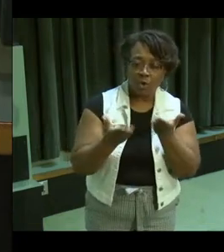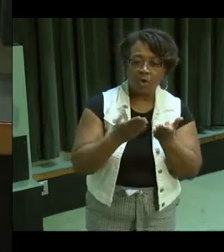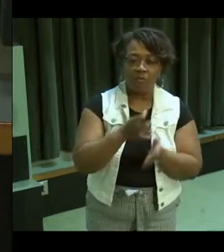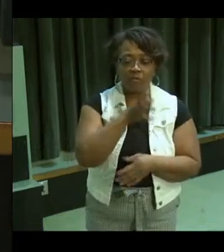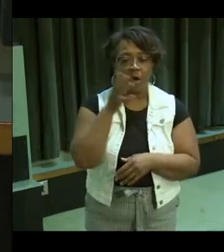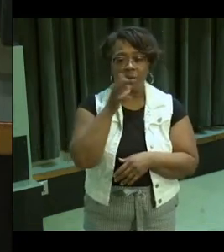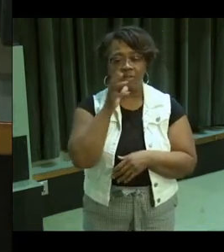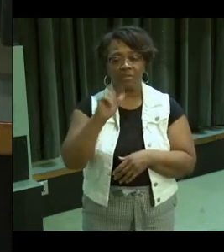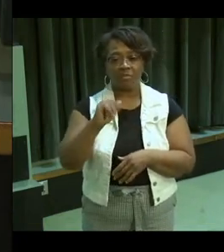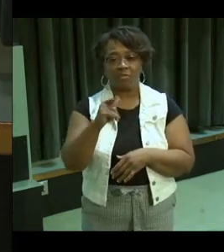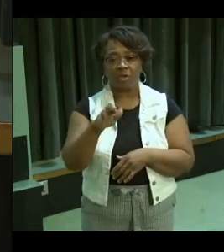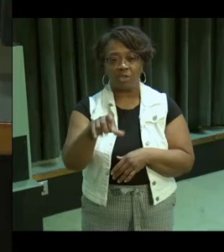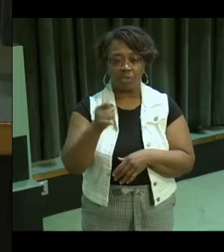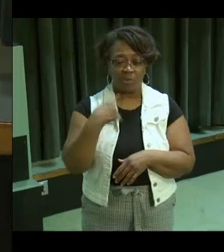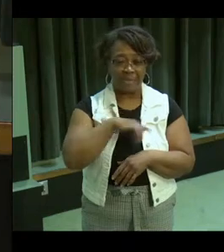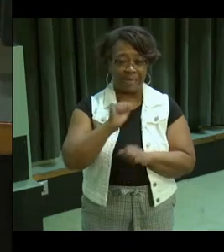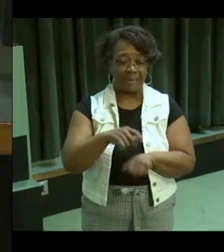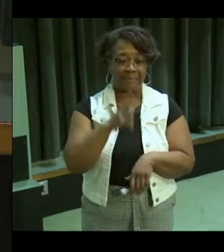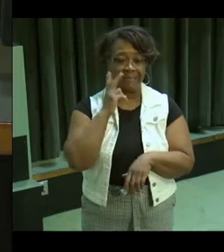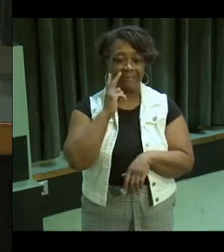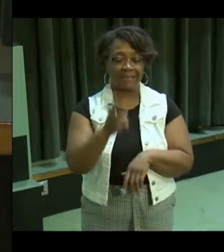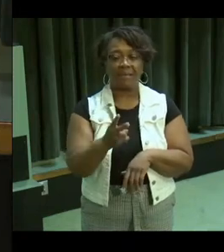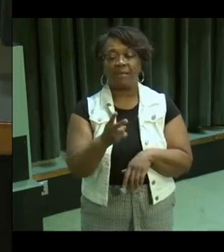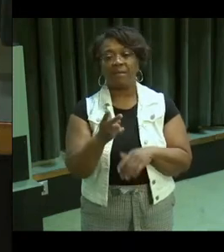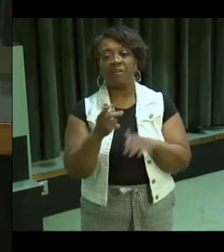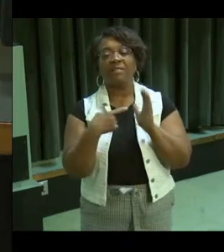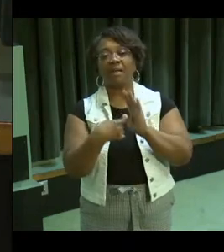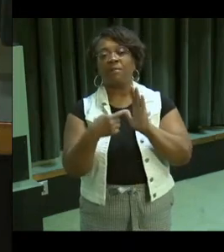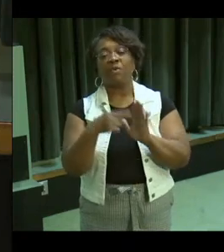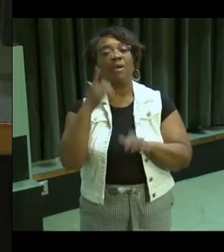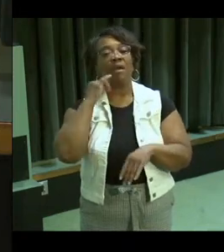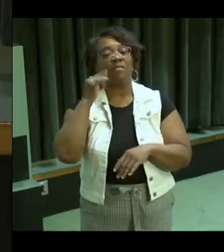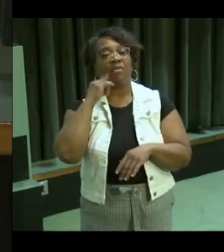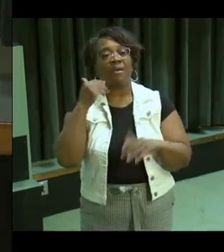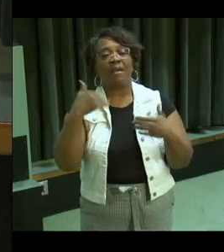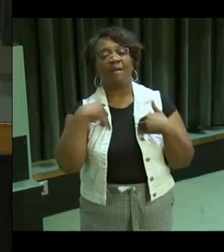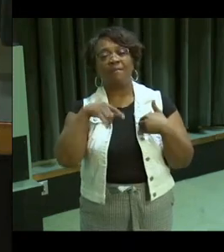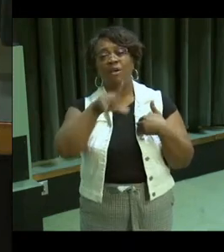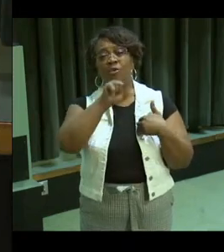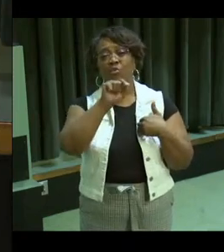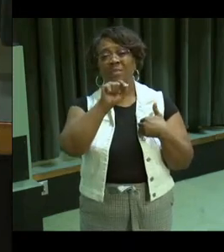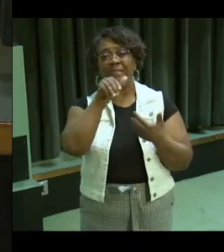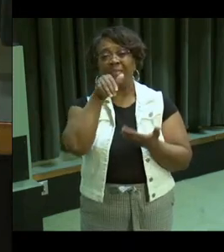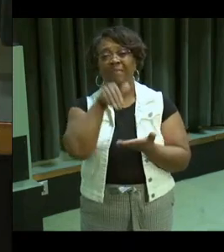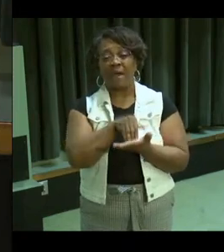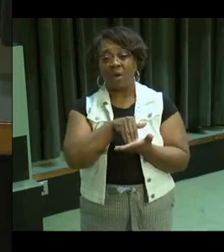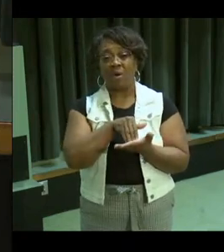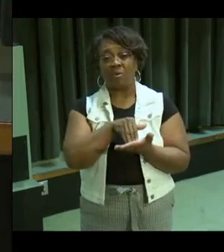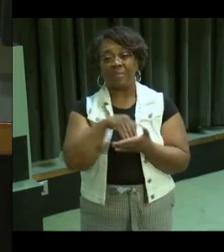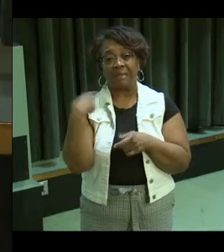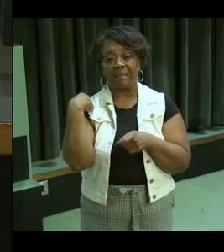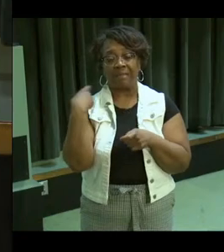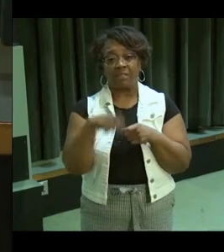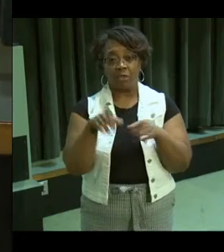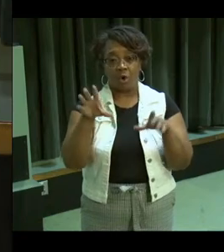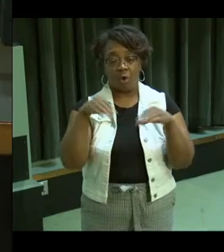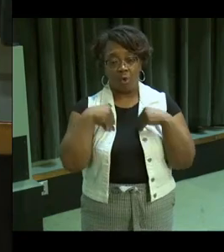we could look at the accents and, and see that there are like, for instance, in